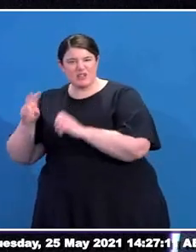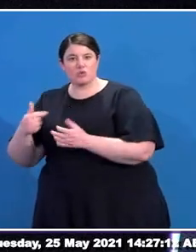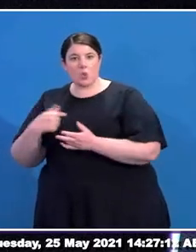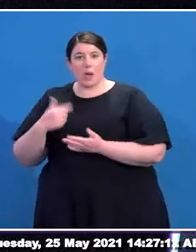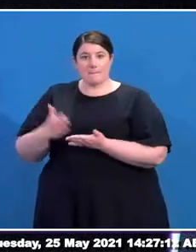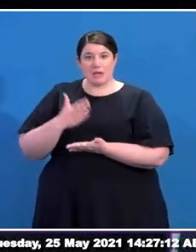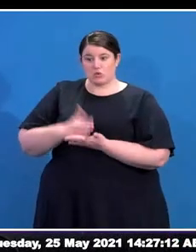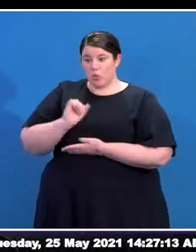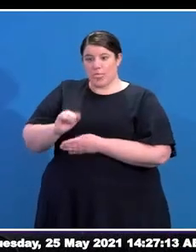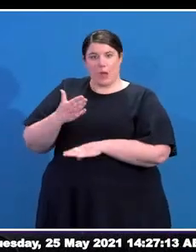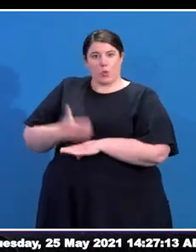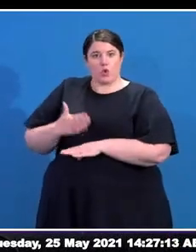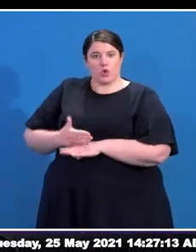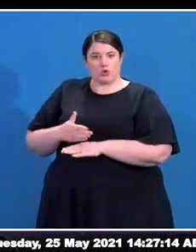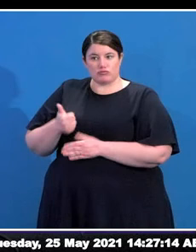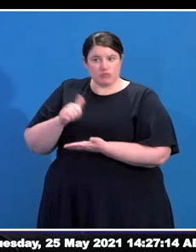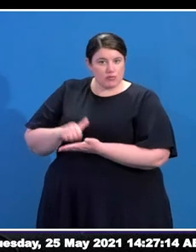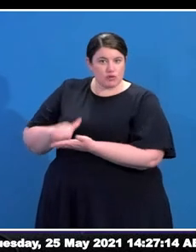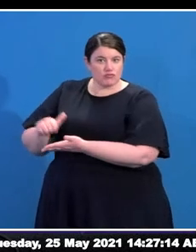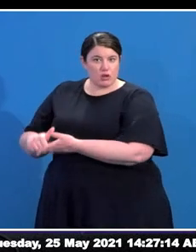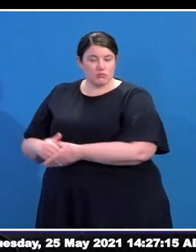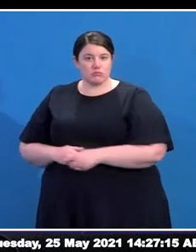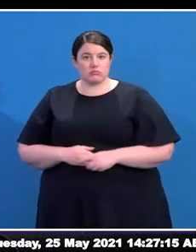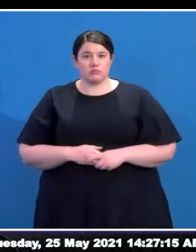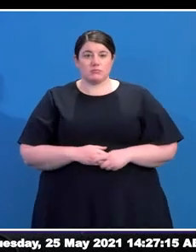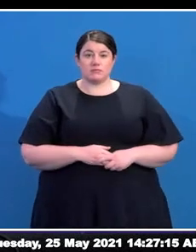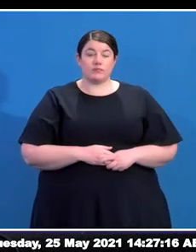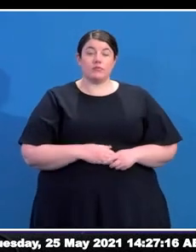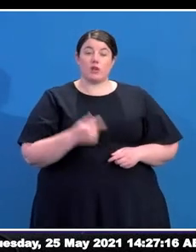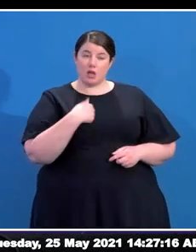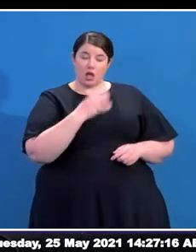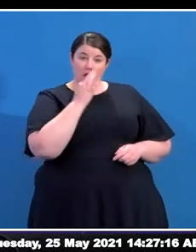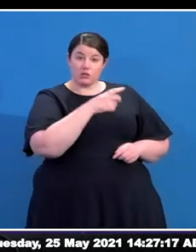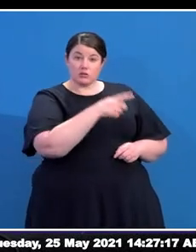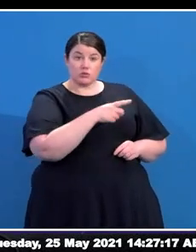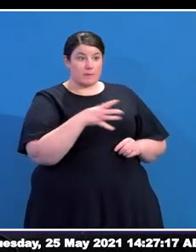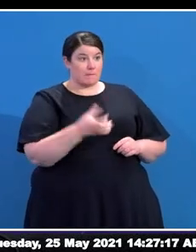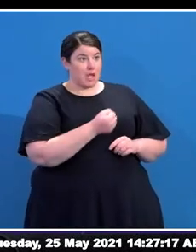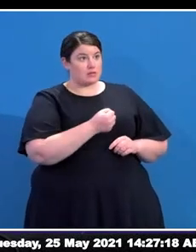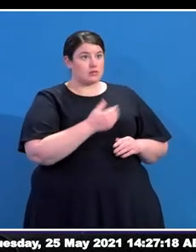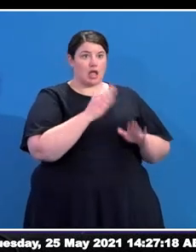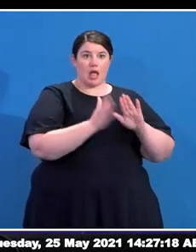I assume you don't have to be a member of the Australian Human Resources Institute to be an investigator?